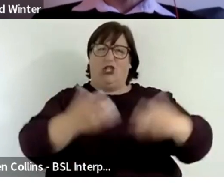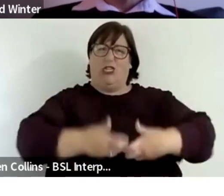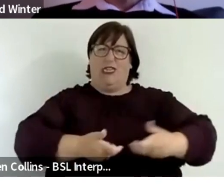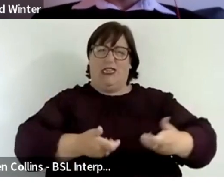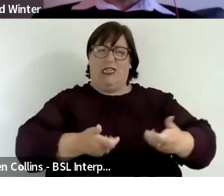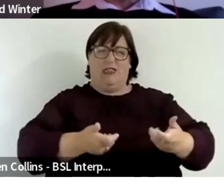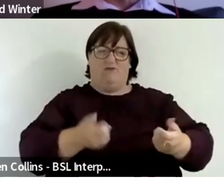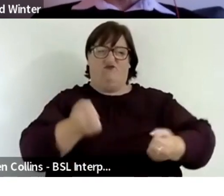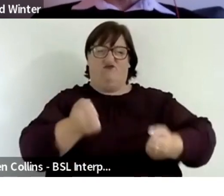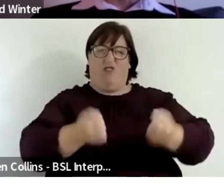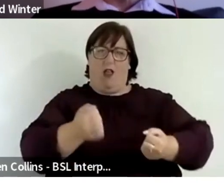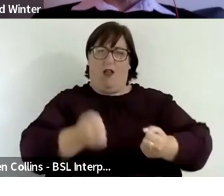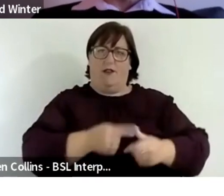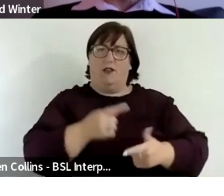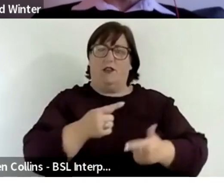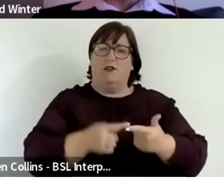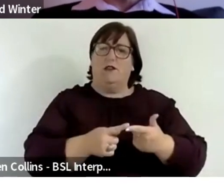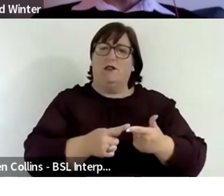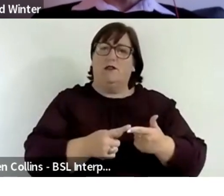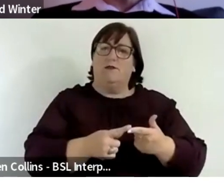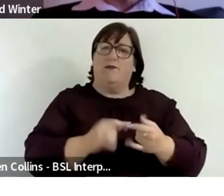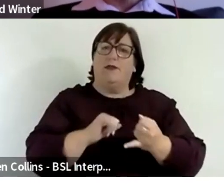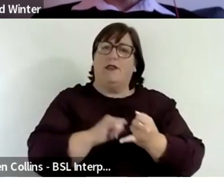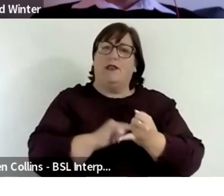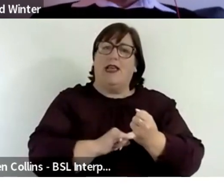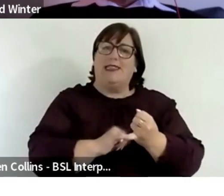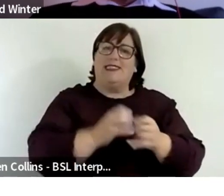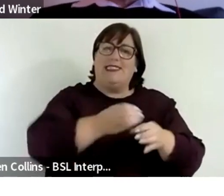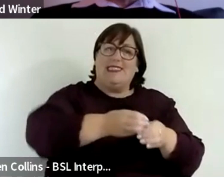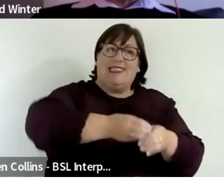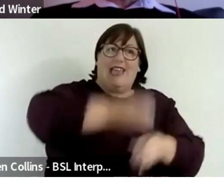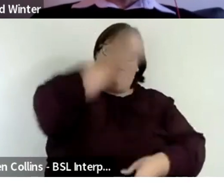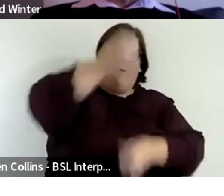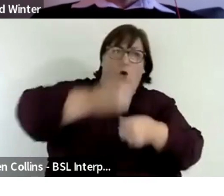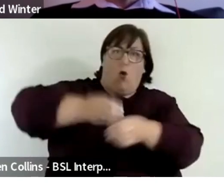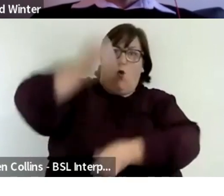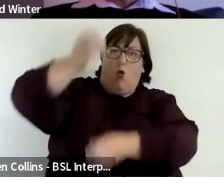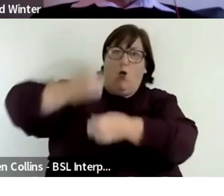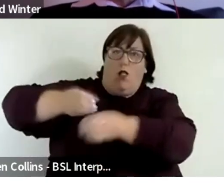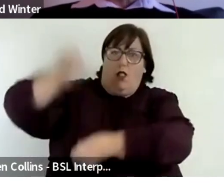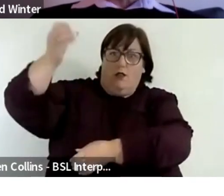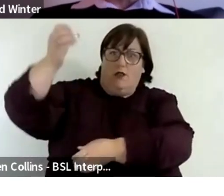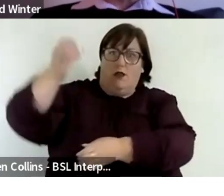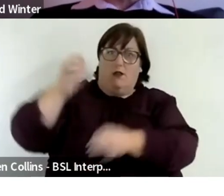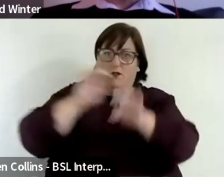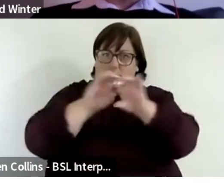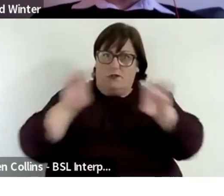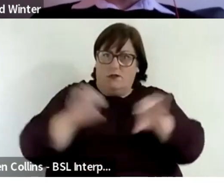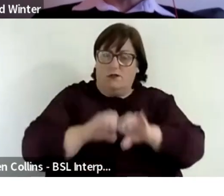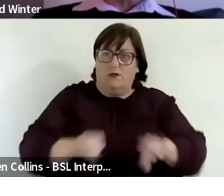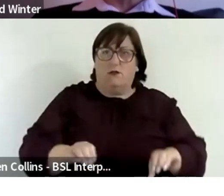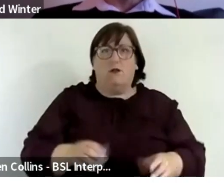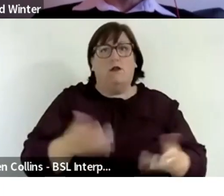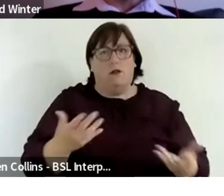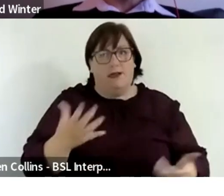Scaffolders, very important in any building work. We have some specialist roles like tunneling operatives.